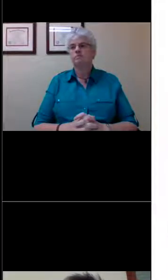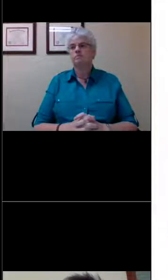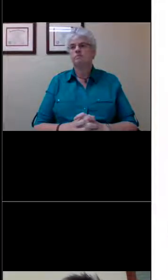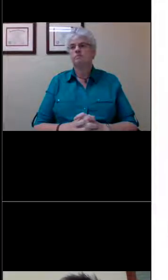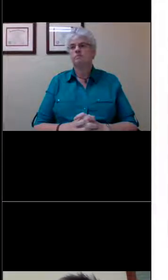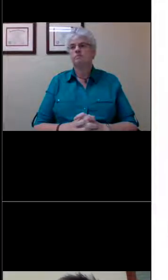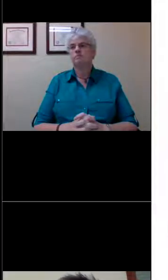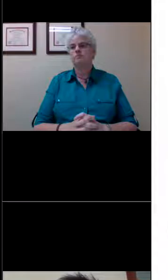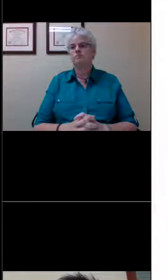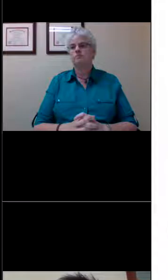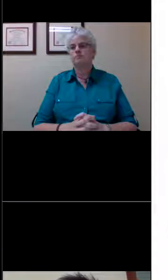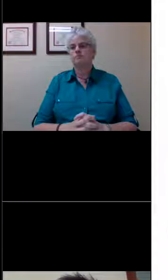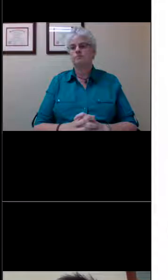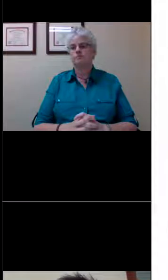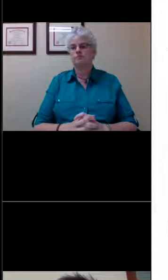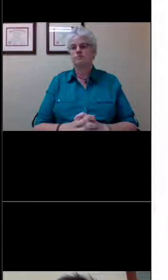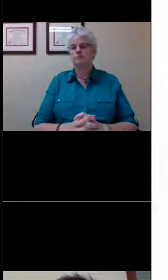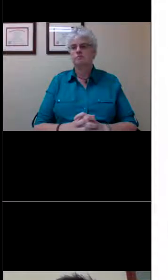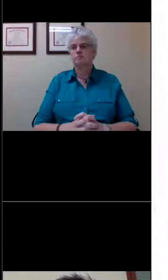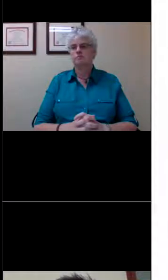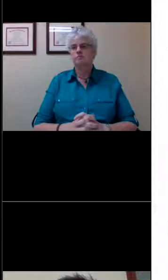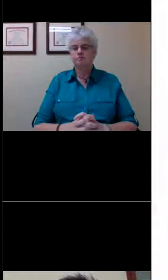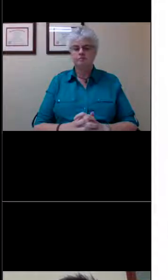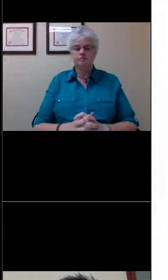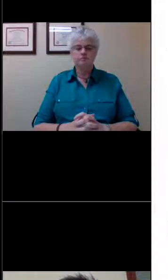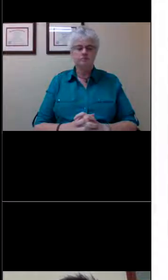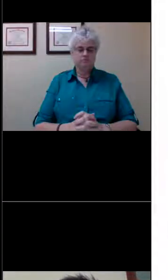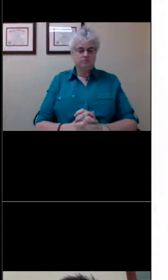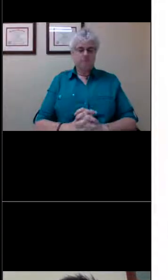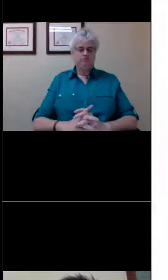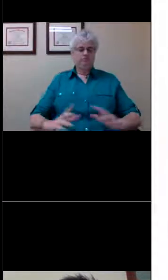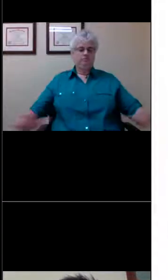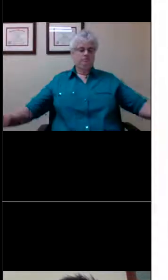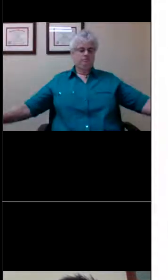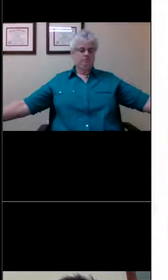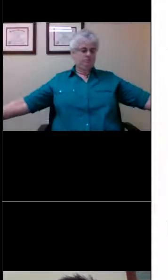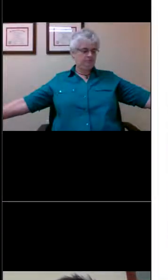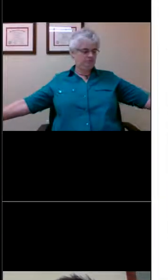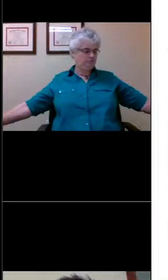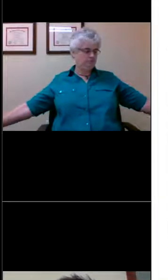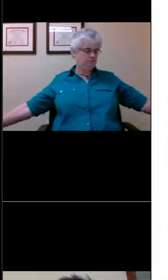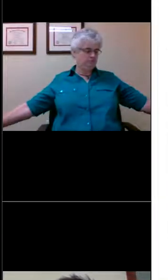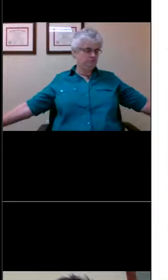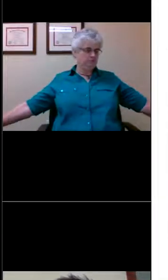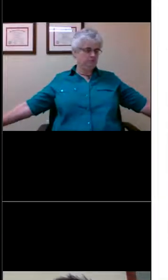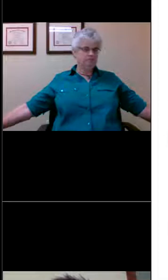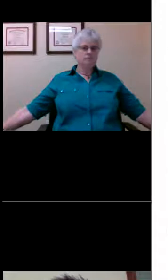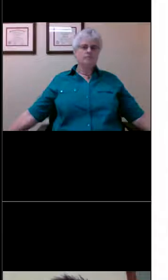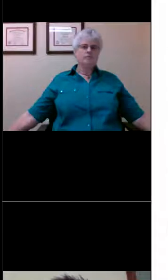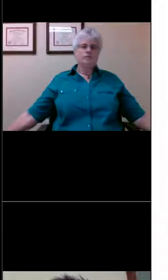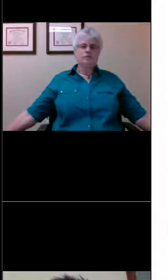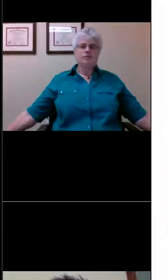you're interested in taking a look at a real-time transcript of what's happening